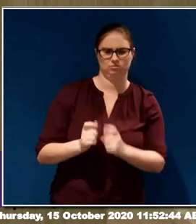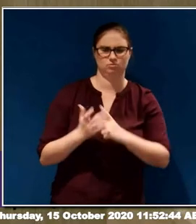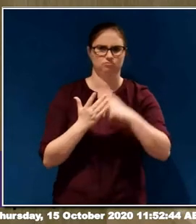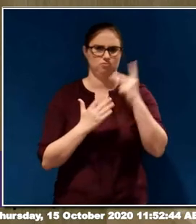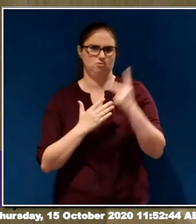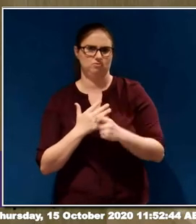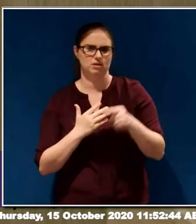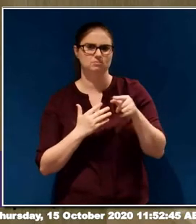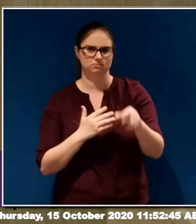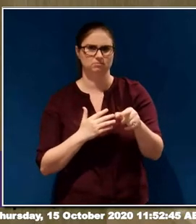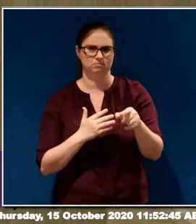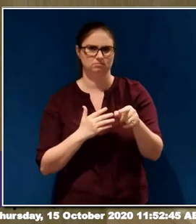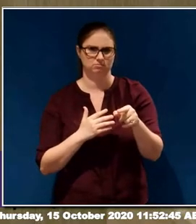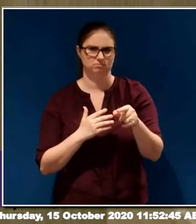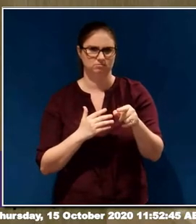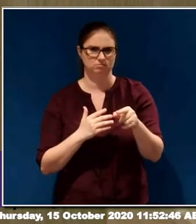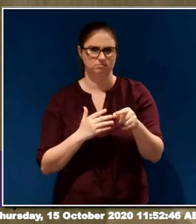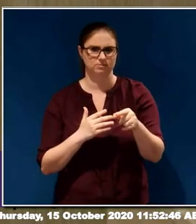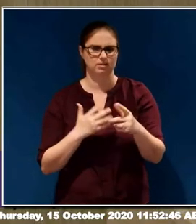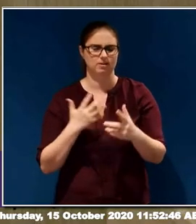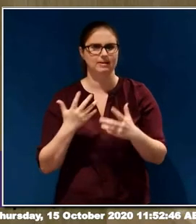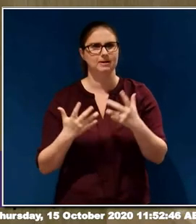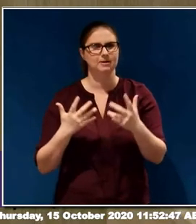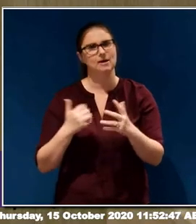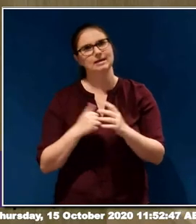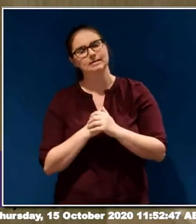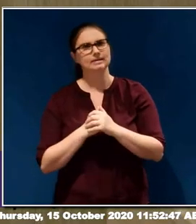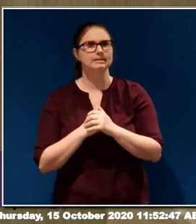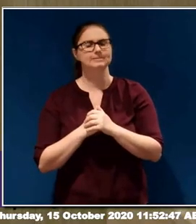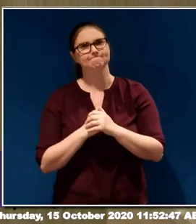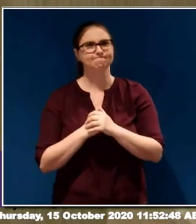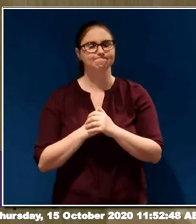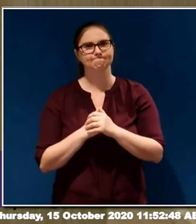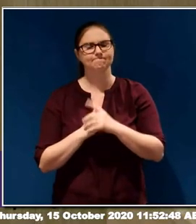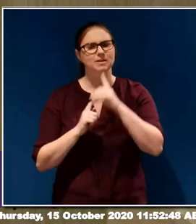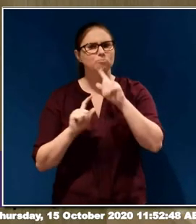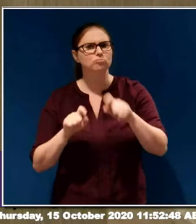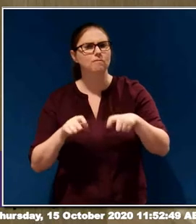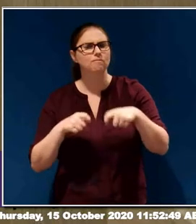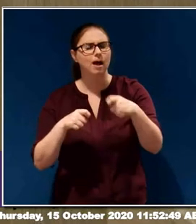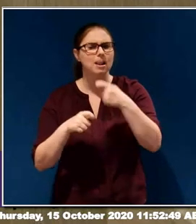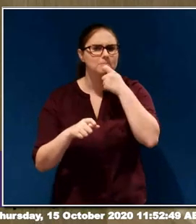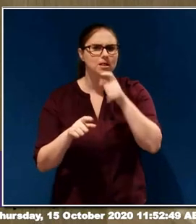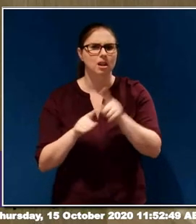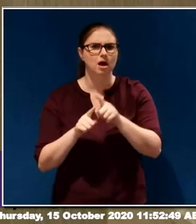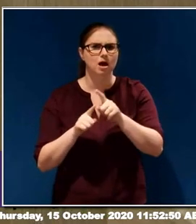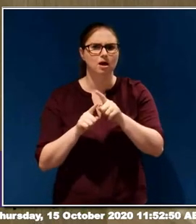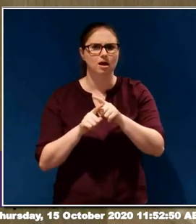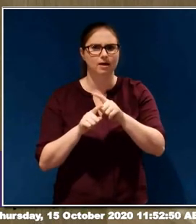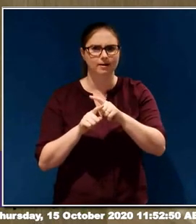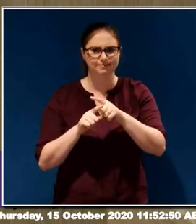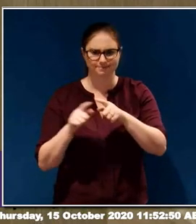provides, I guess, some oversight over the regions, the schools,